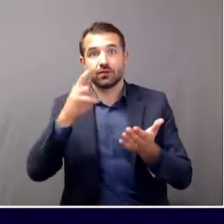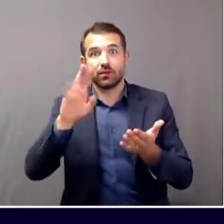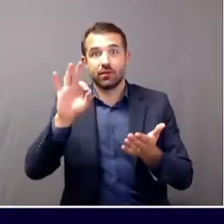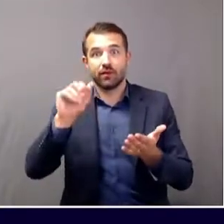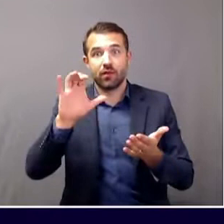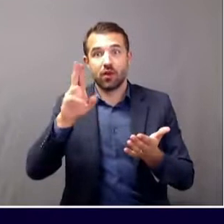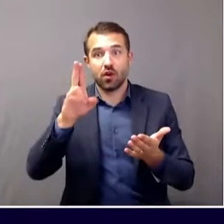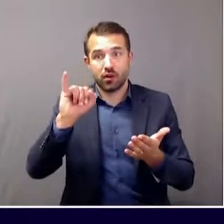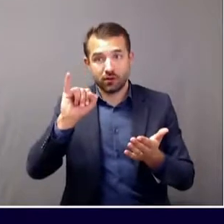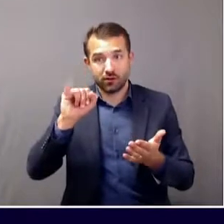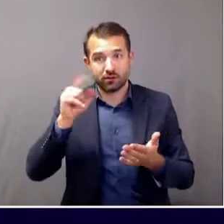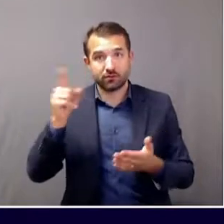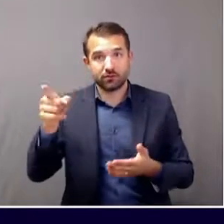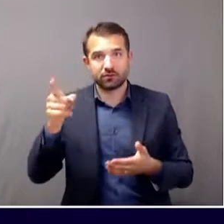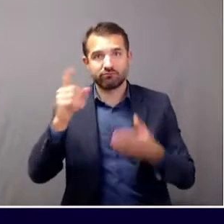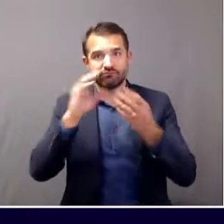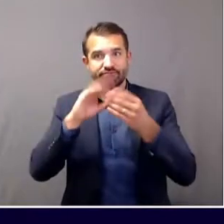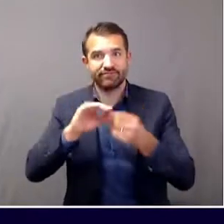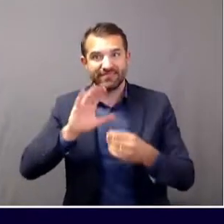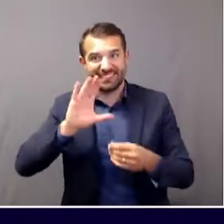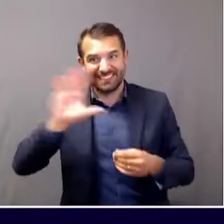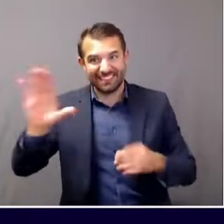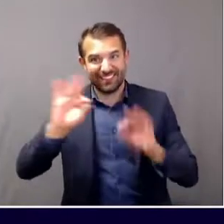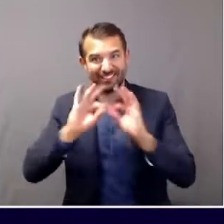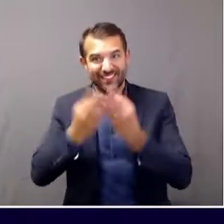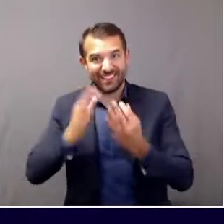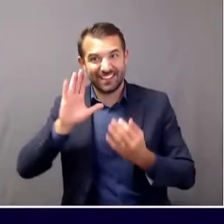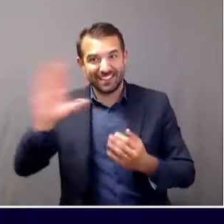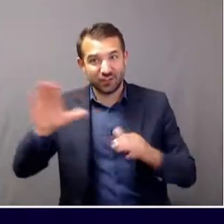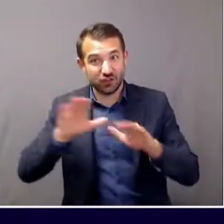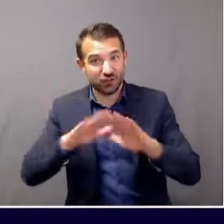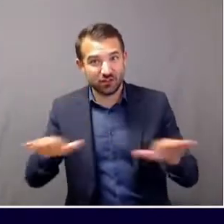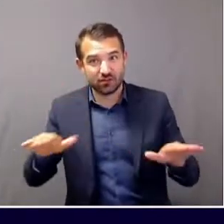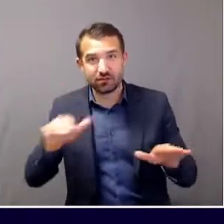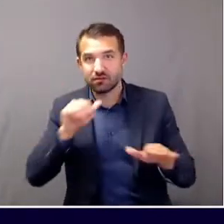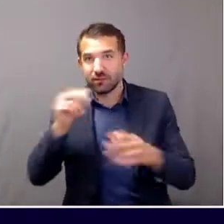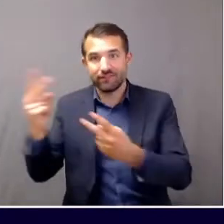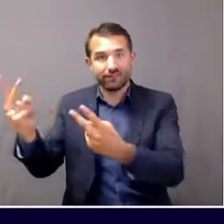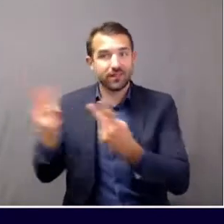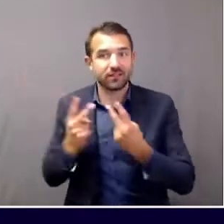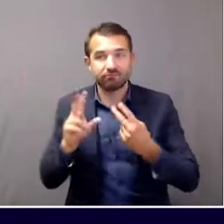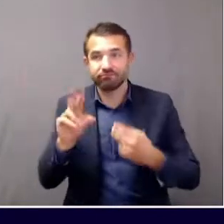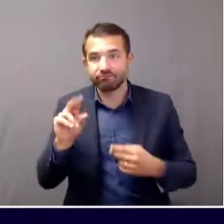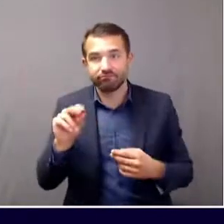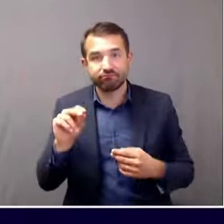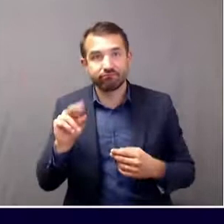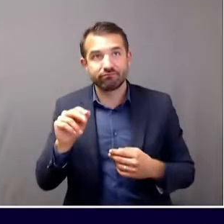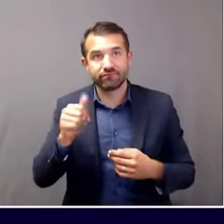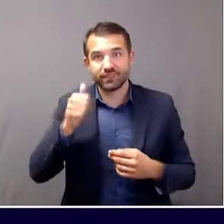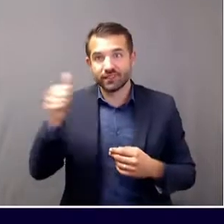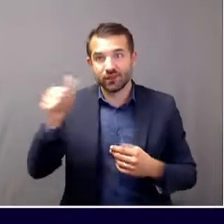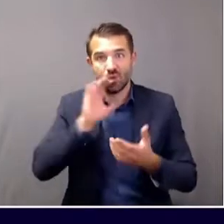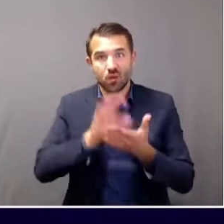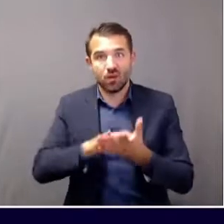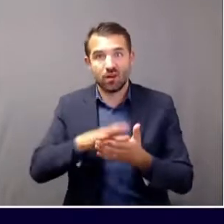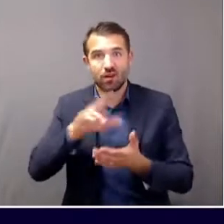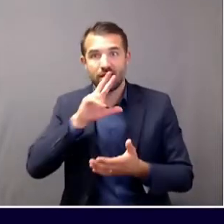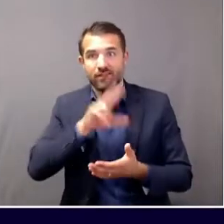family members his kids won't be coming to see him as